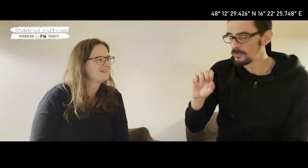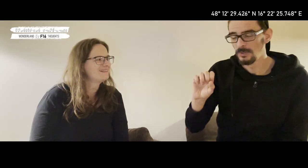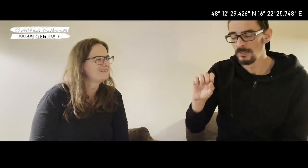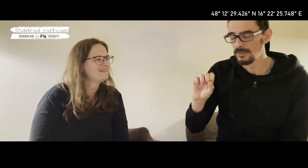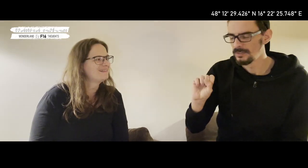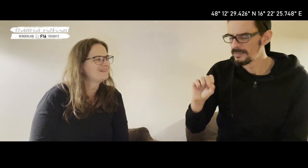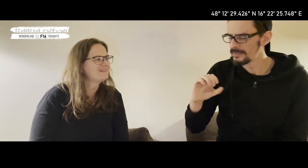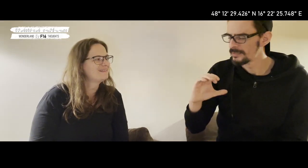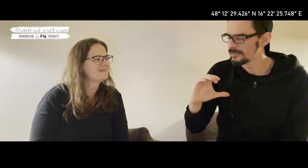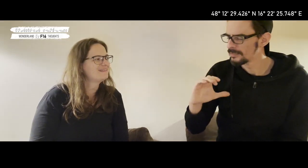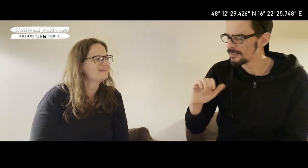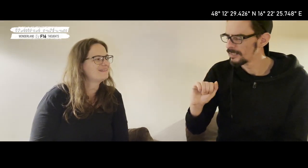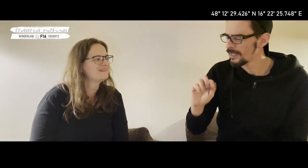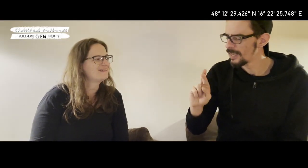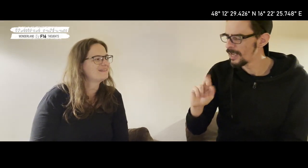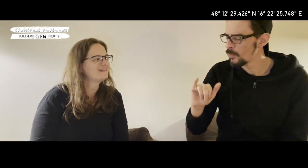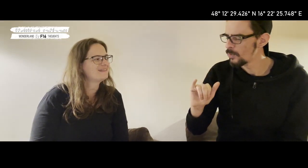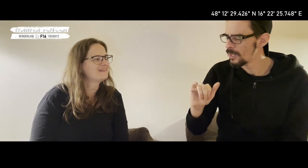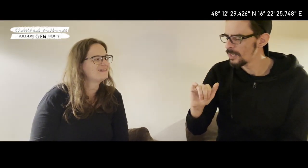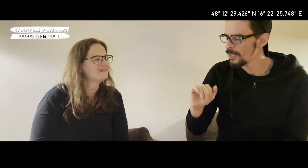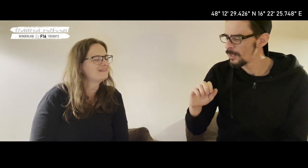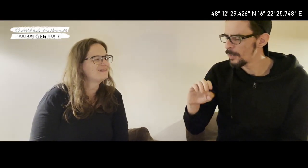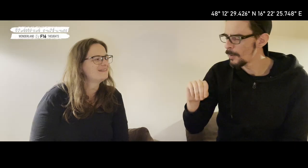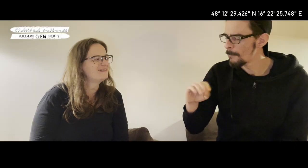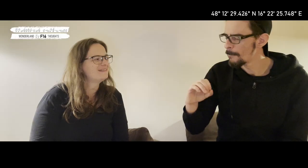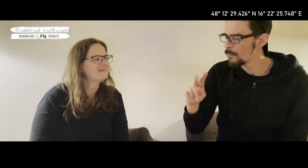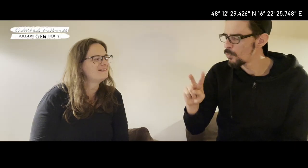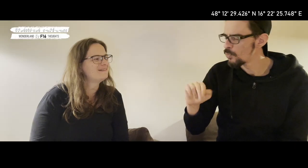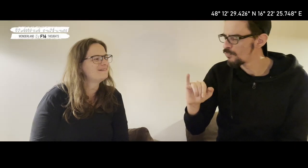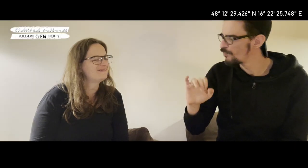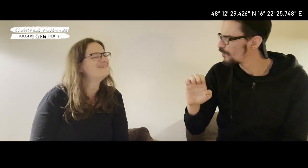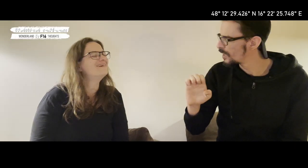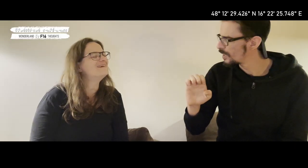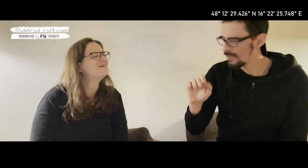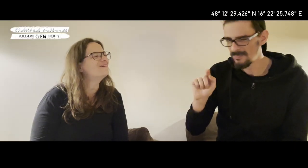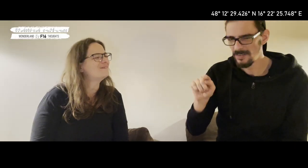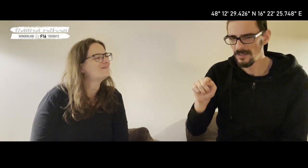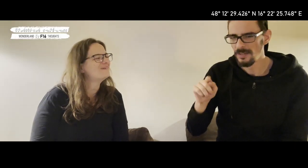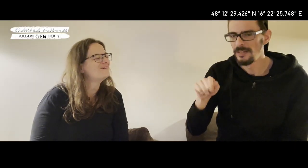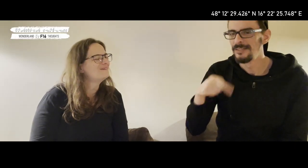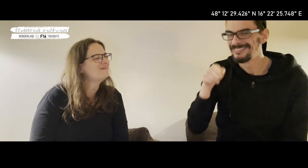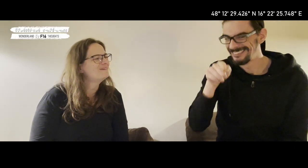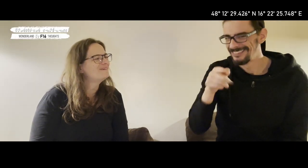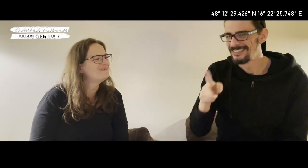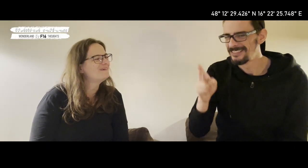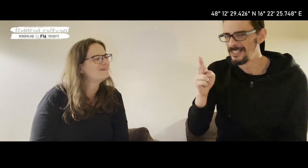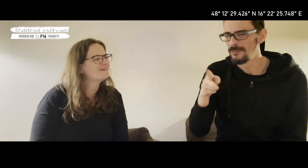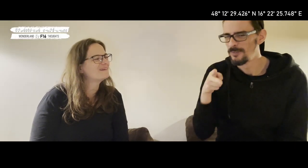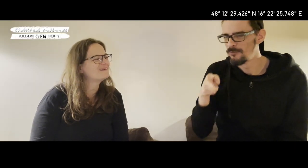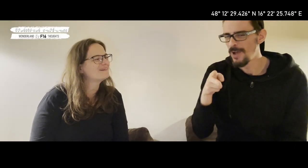Did you know that this scene in the film "Scary Movie" was parodied?